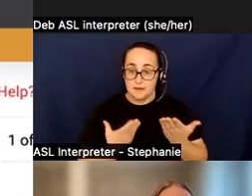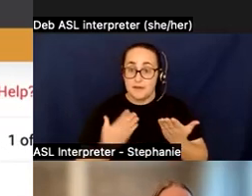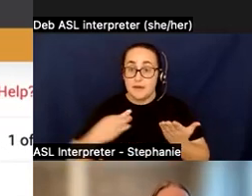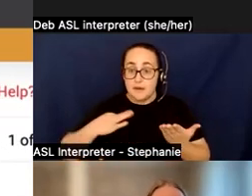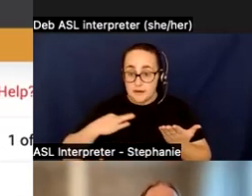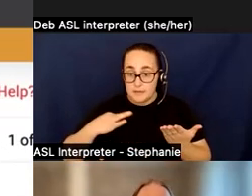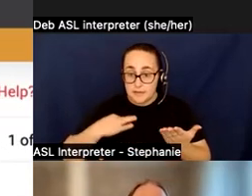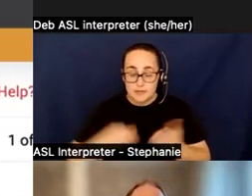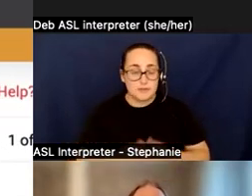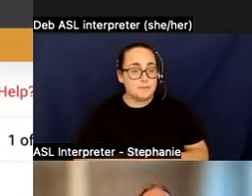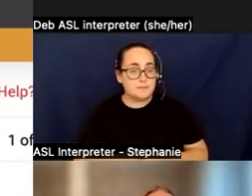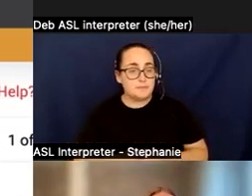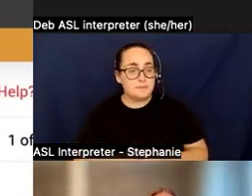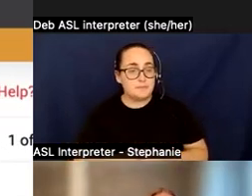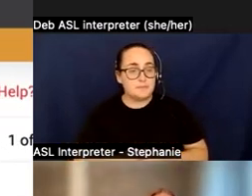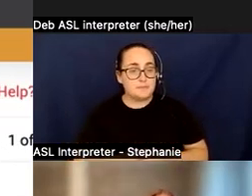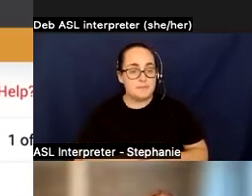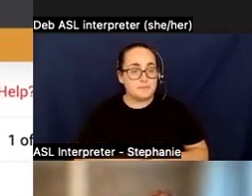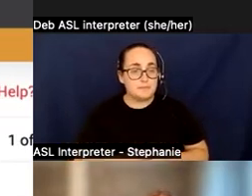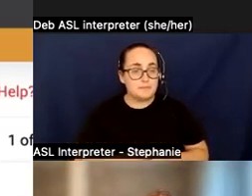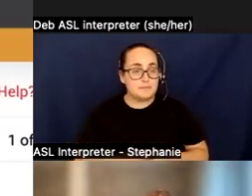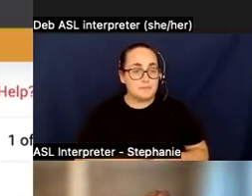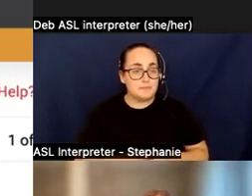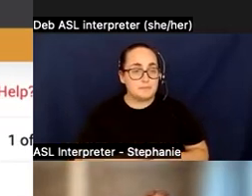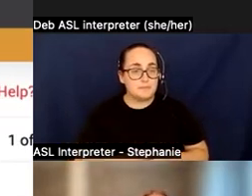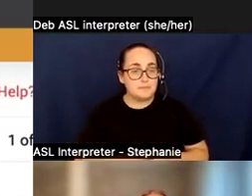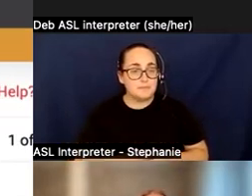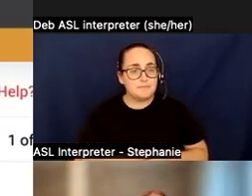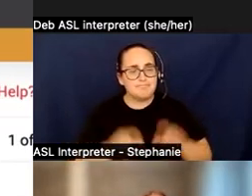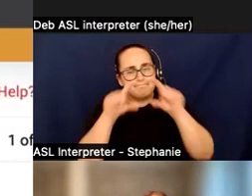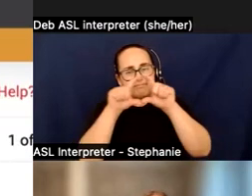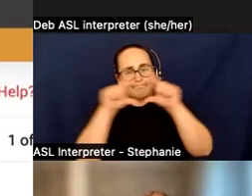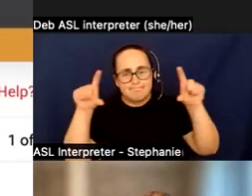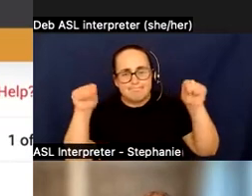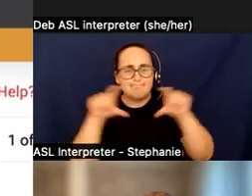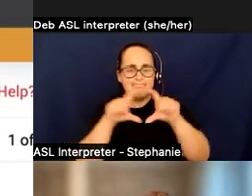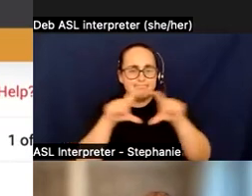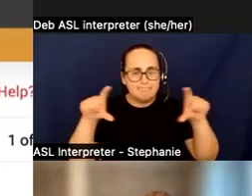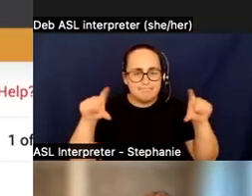the first page you're going to see has some information boxes up here, feel free to read